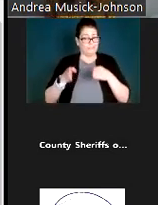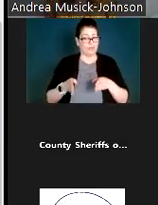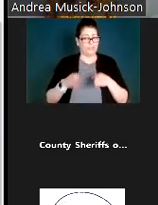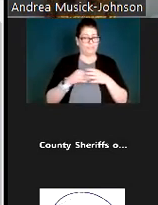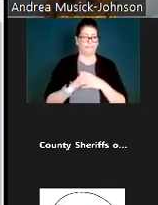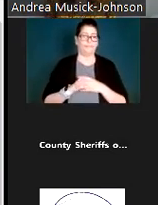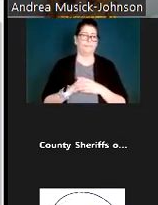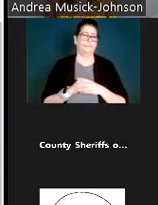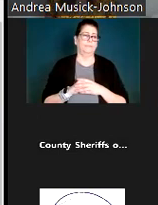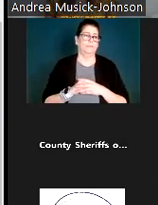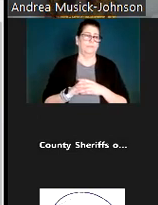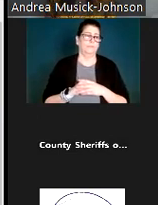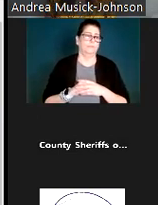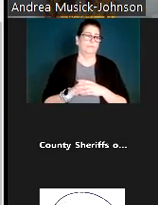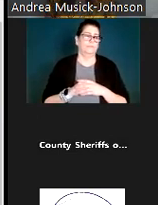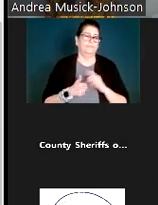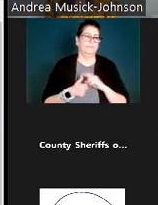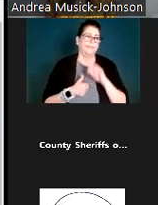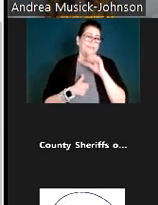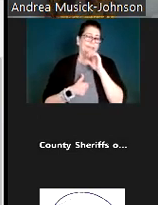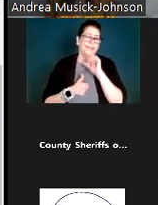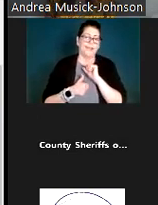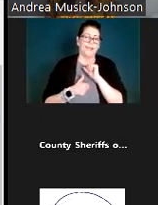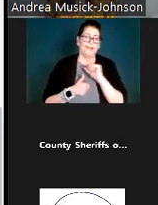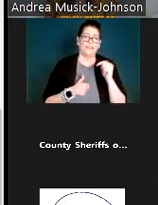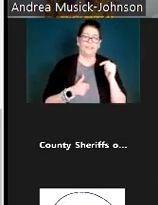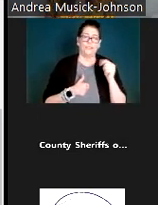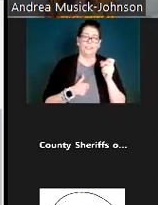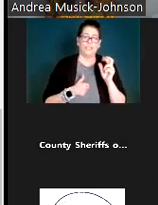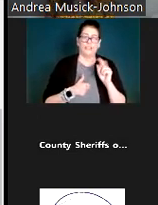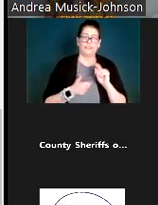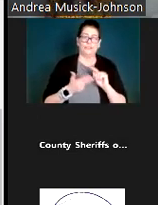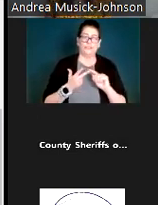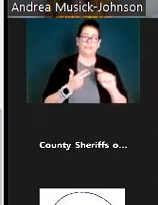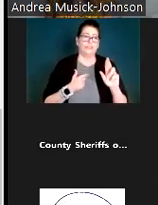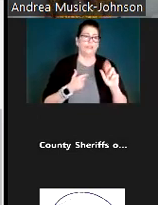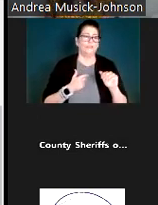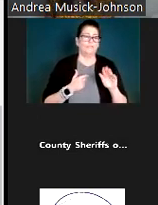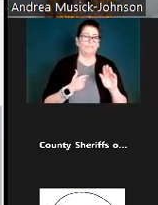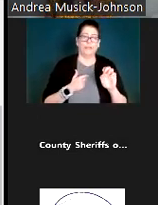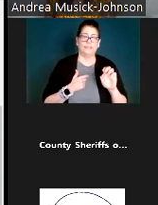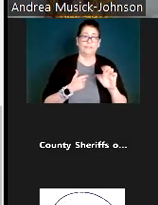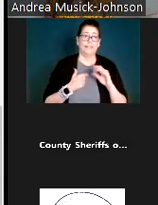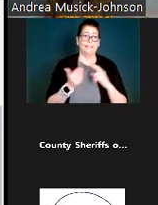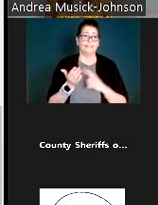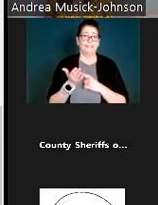It's going to show you his age, his gender, his race, and sometimes it will also show a photo.